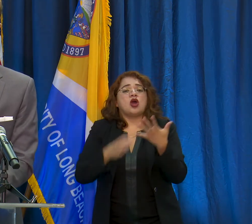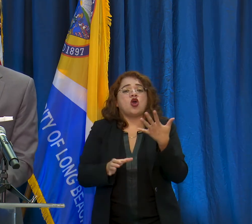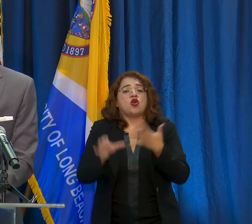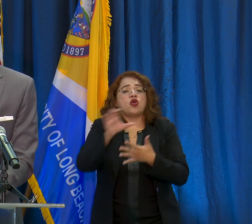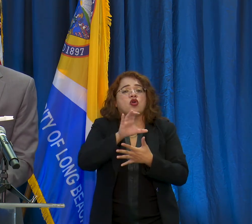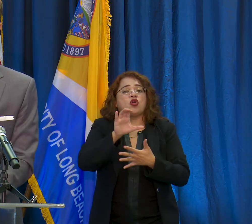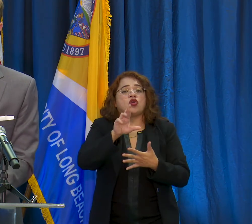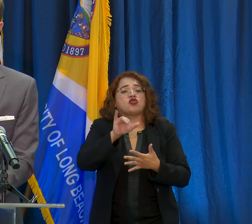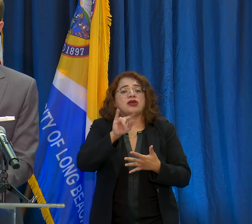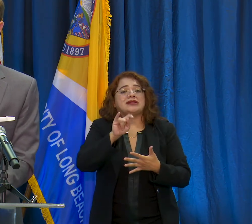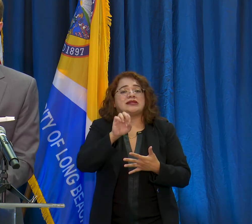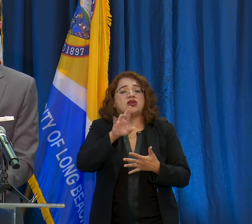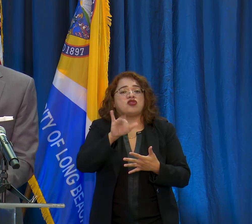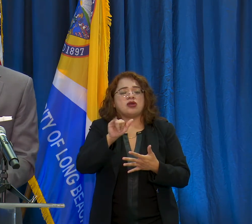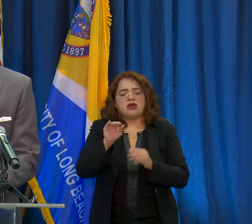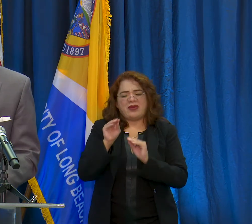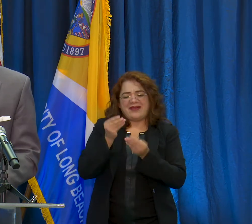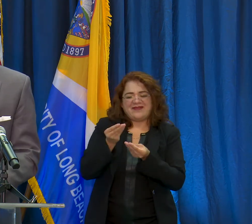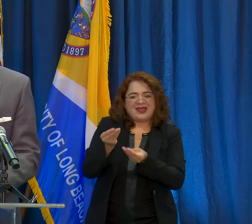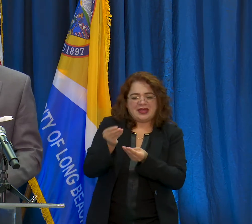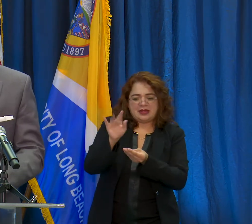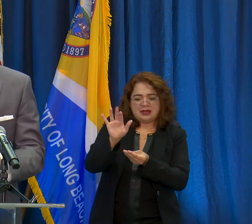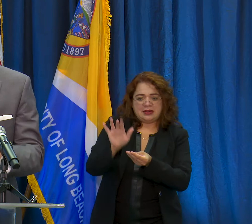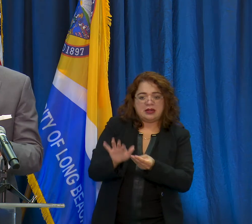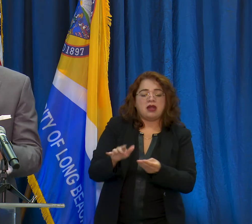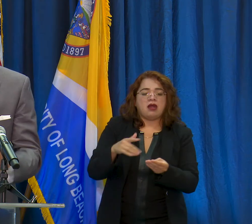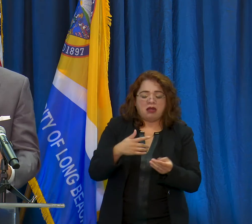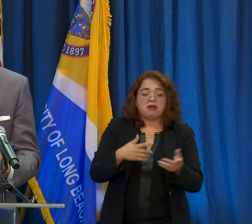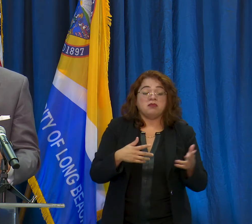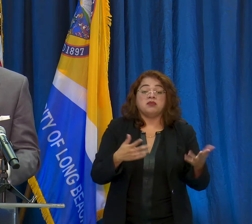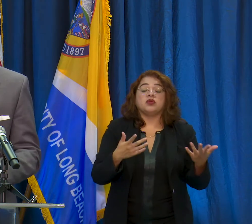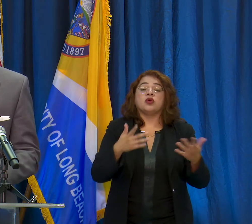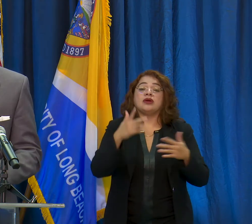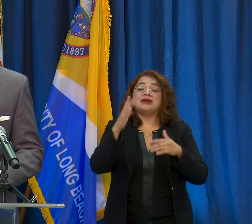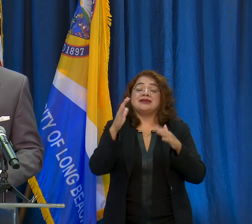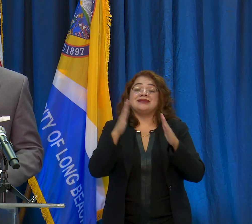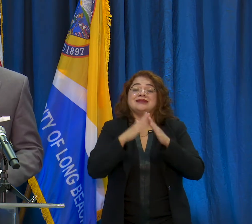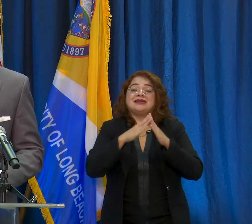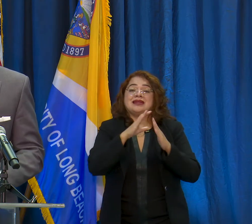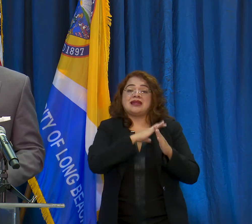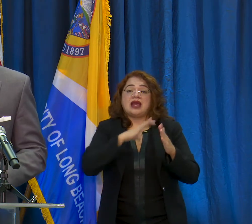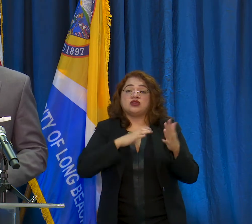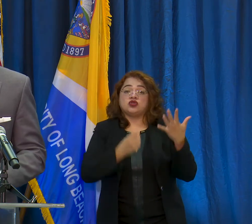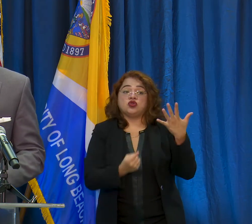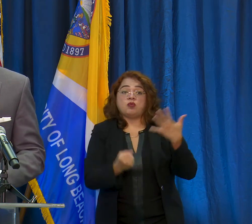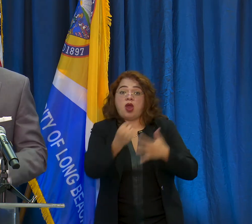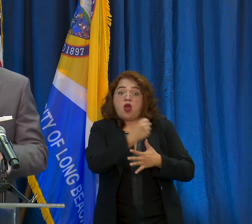and ultimately we will be building in the City Council priorities that were